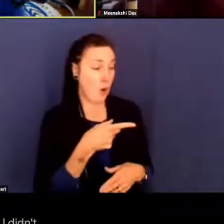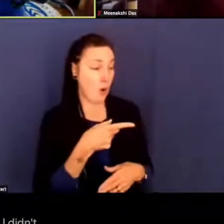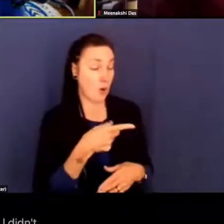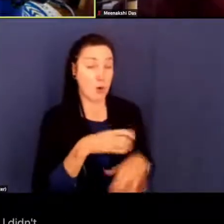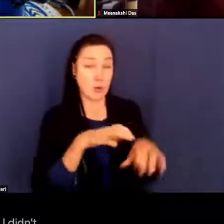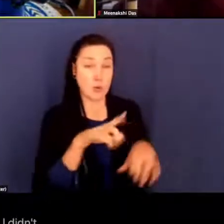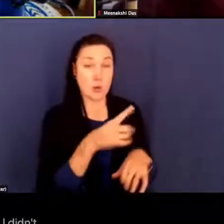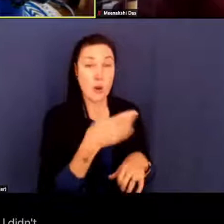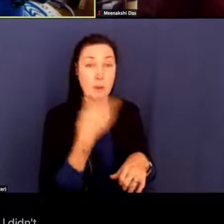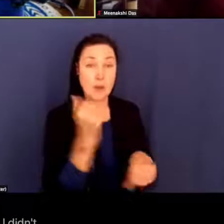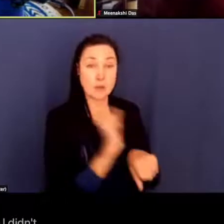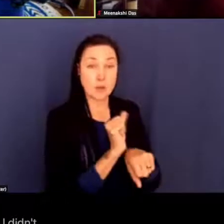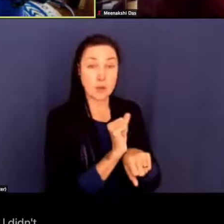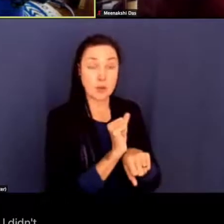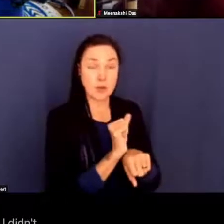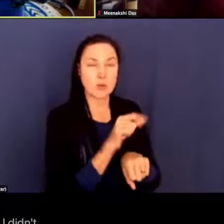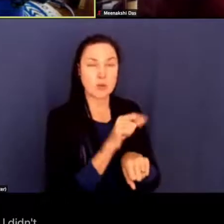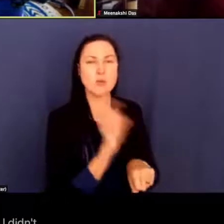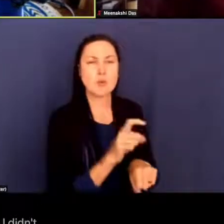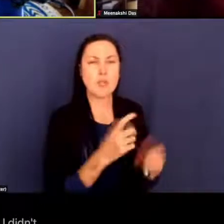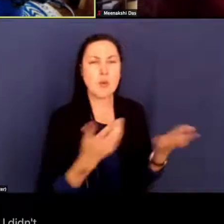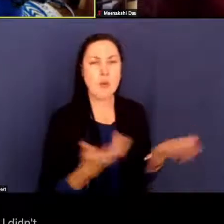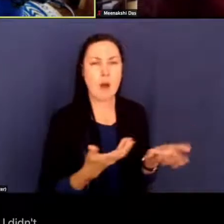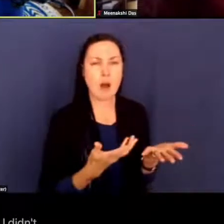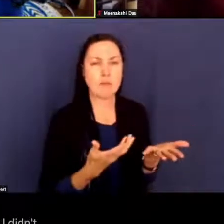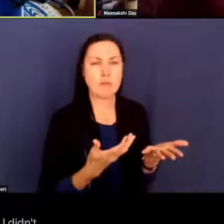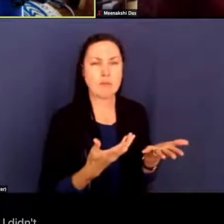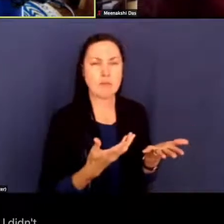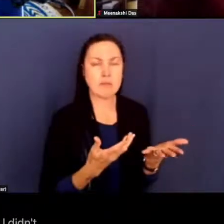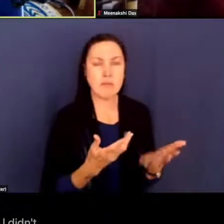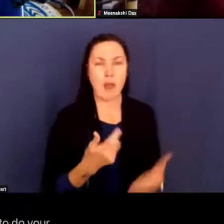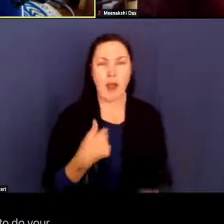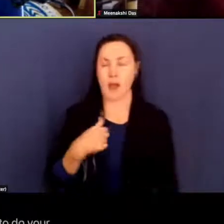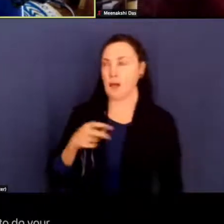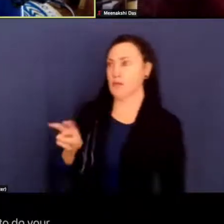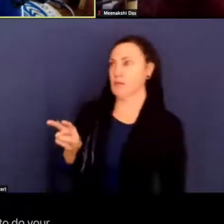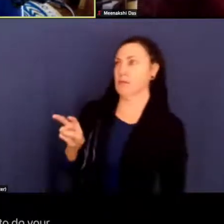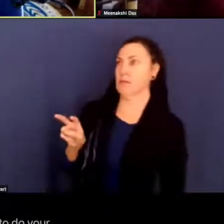And I was a bit taken aback because I was used to, like in Meena s experience,